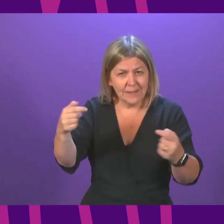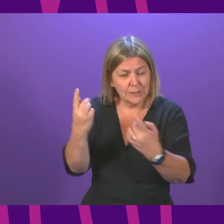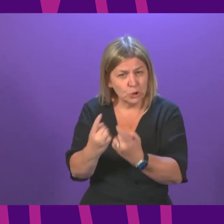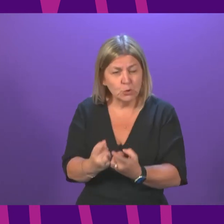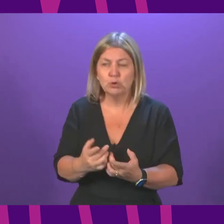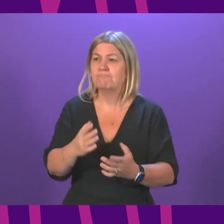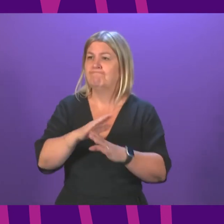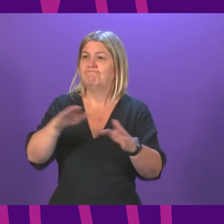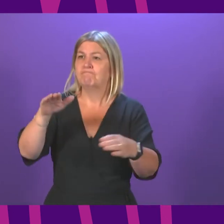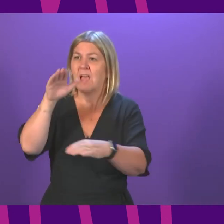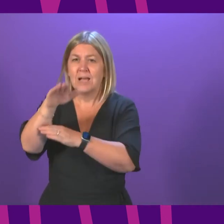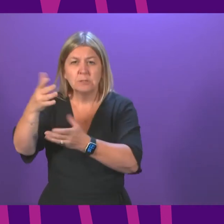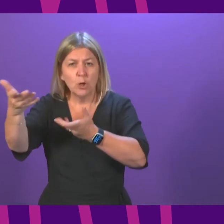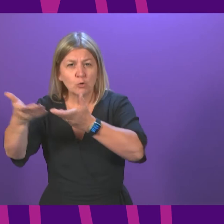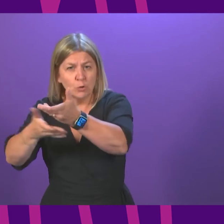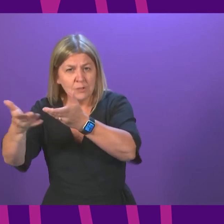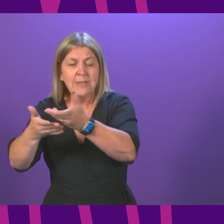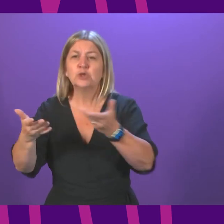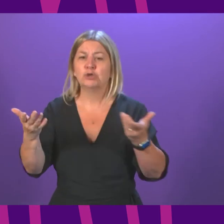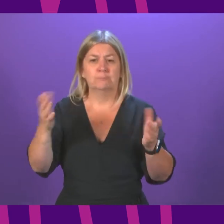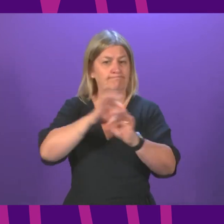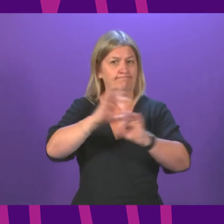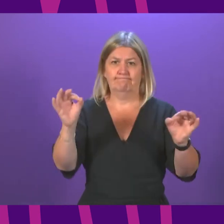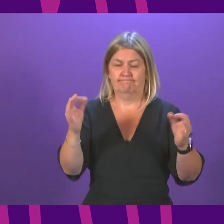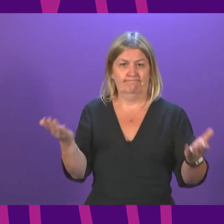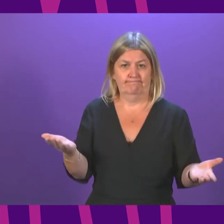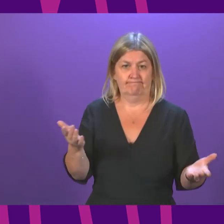out external consultation on the matters that he has raised, however worthy they might be.